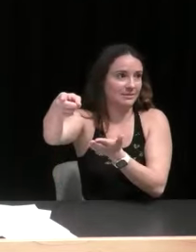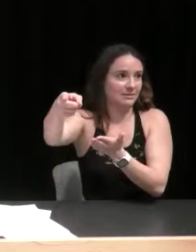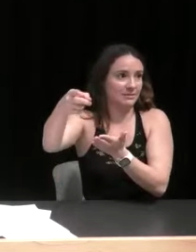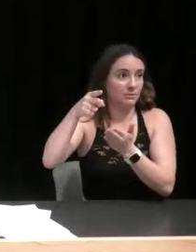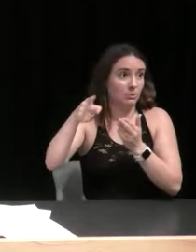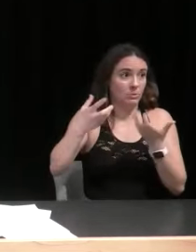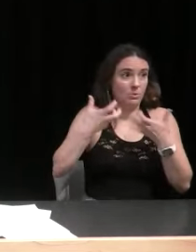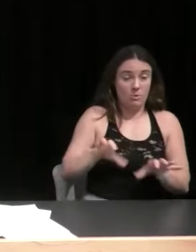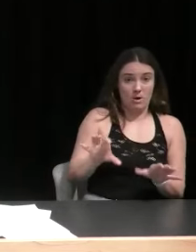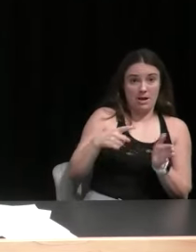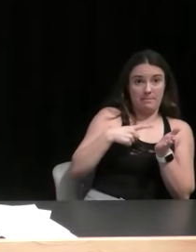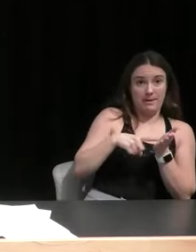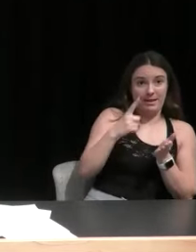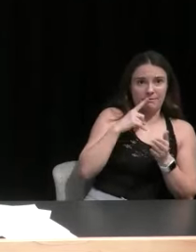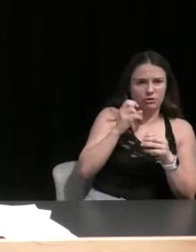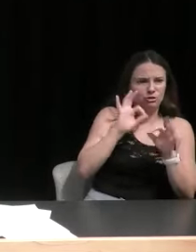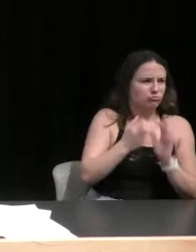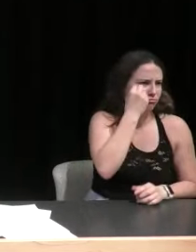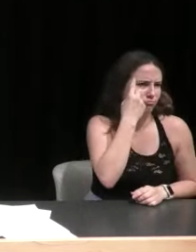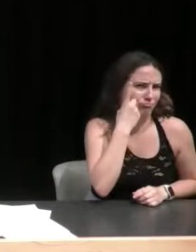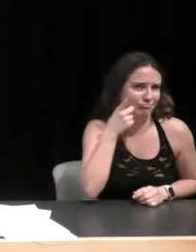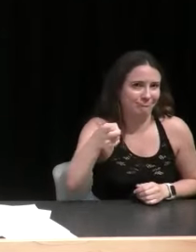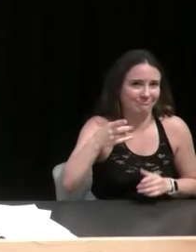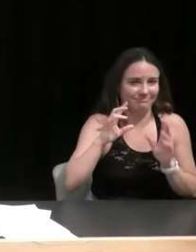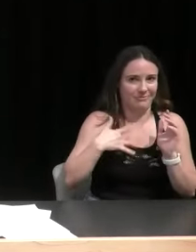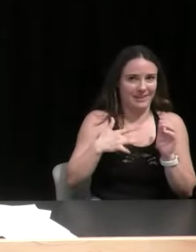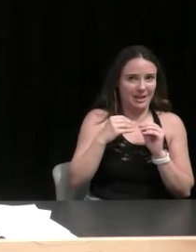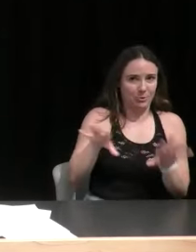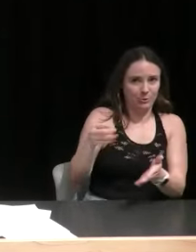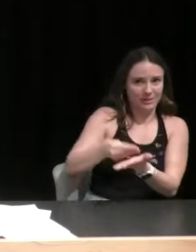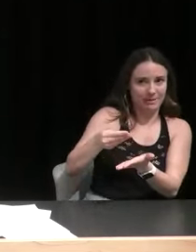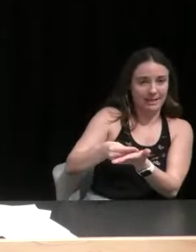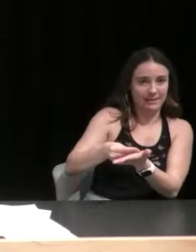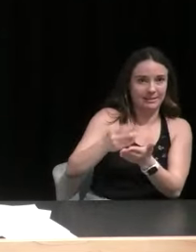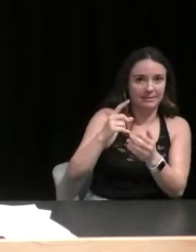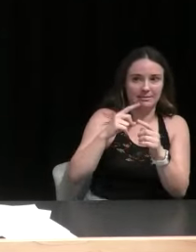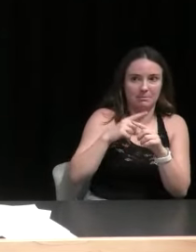um a lot of businesses care more about money and don't want to pay for interpreters because